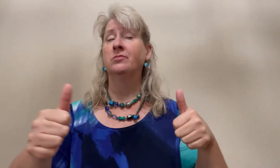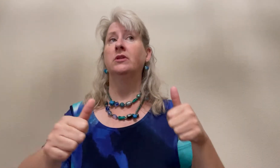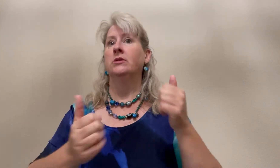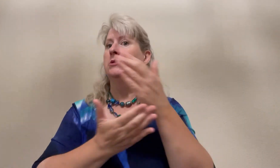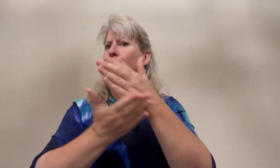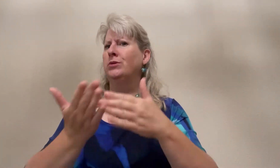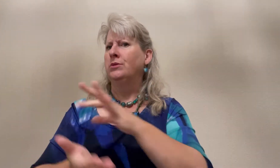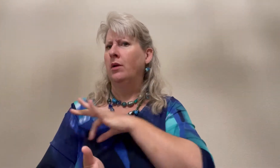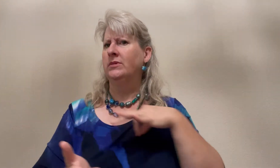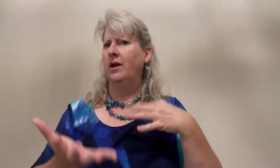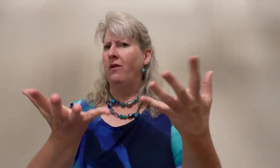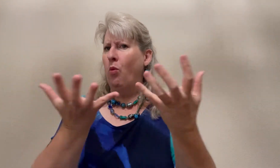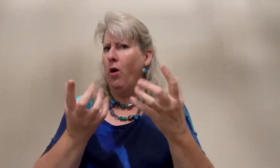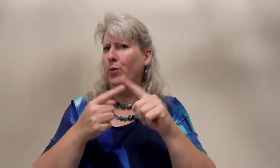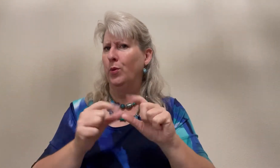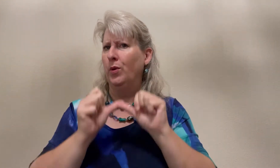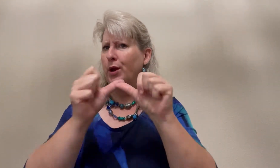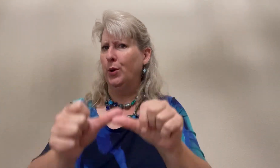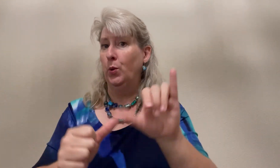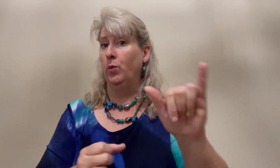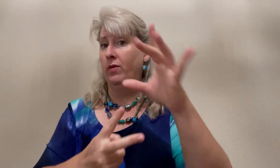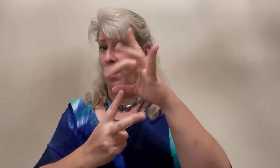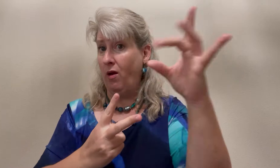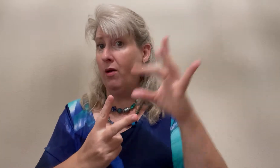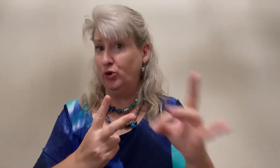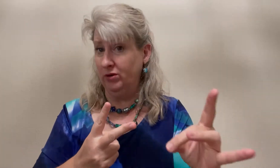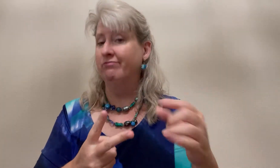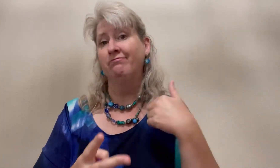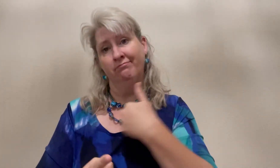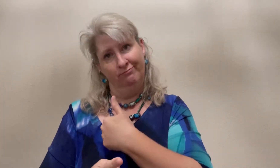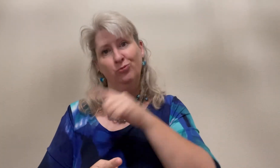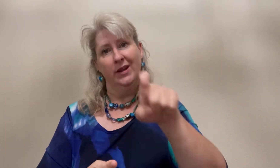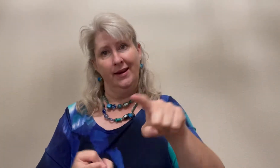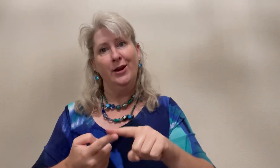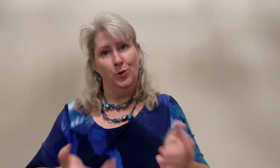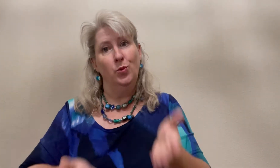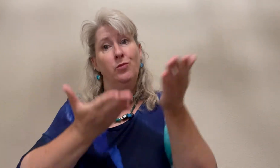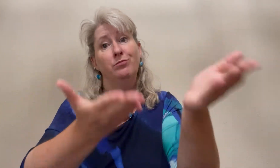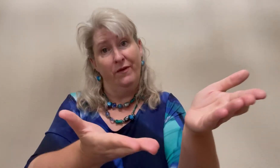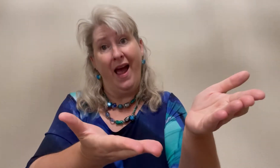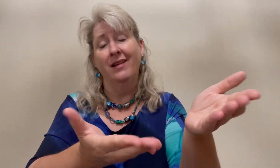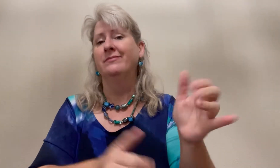some staff want to continue with that option and we need to provide that,